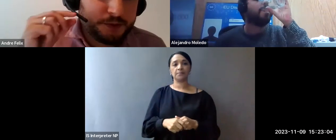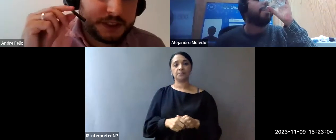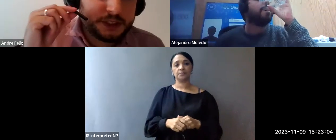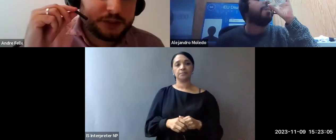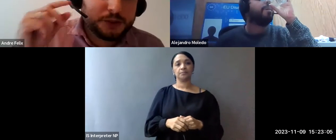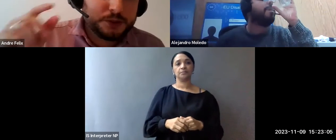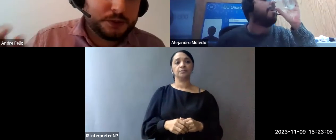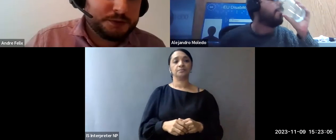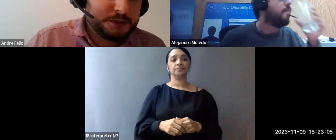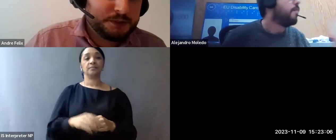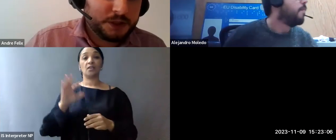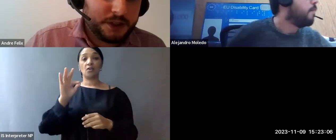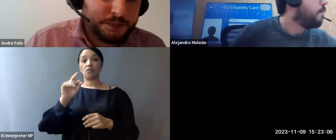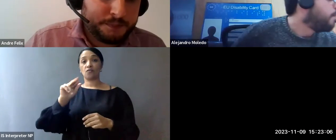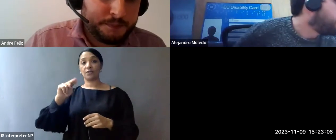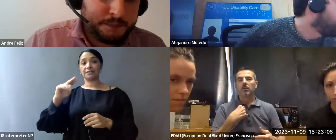Francisco, you have the floor now.